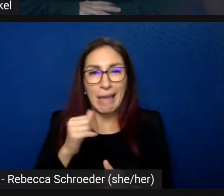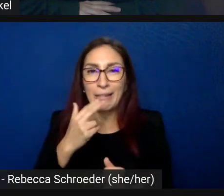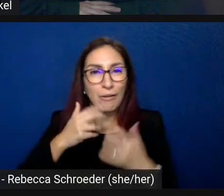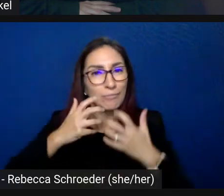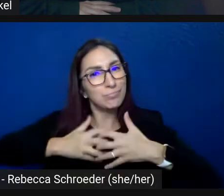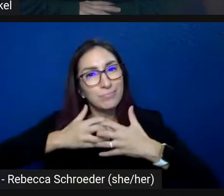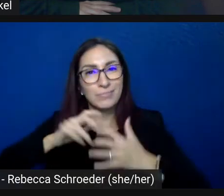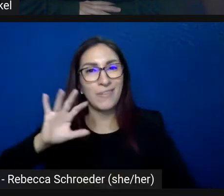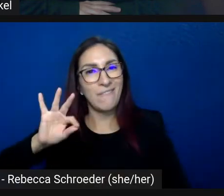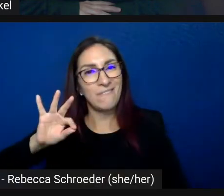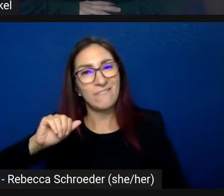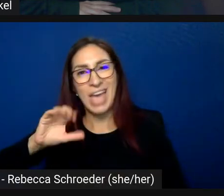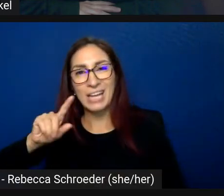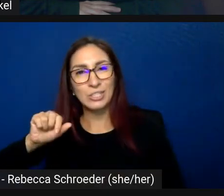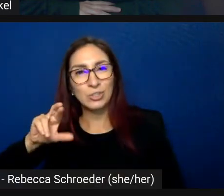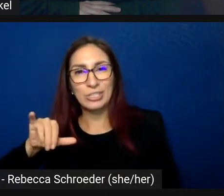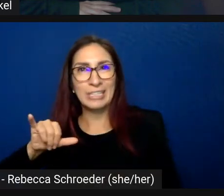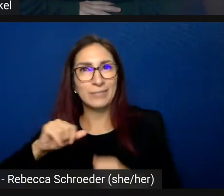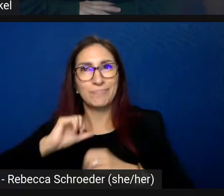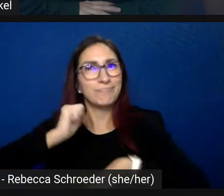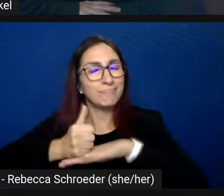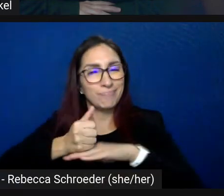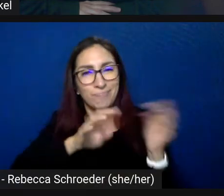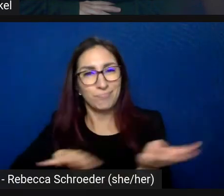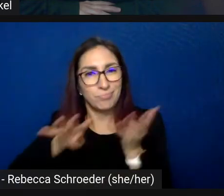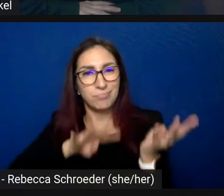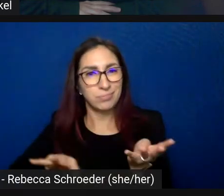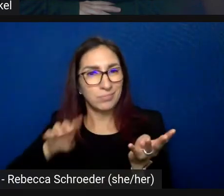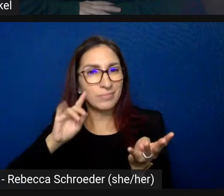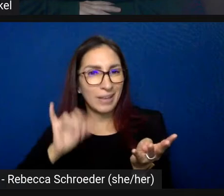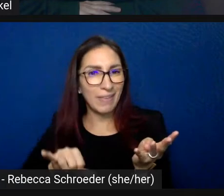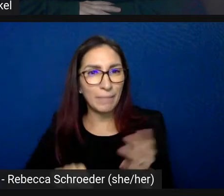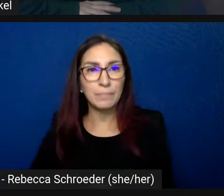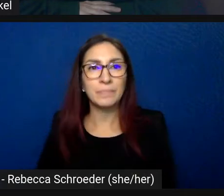The other thing that I've been doing a lot of stuff with lately is Gatsby.